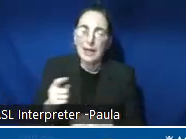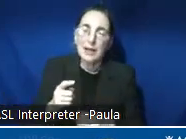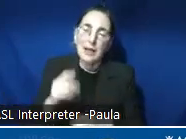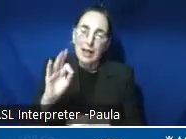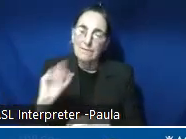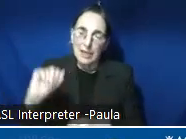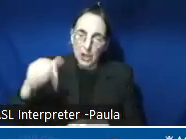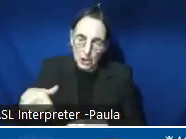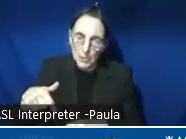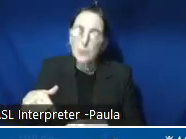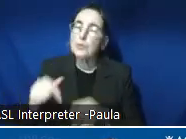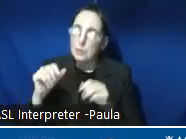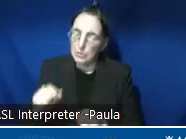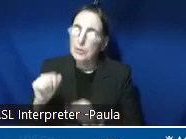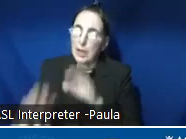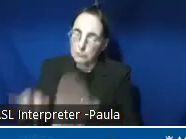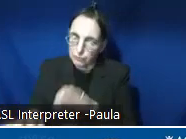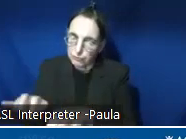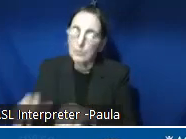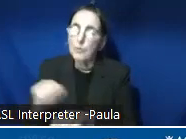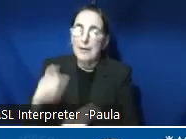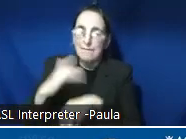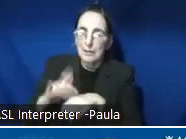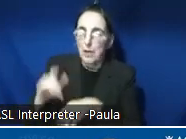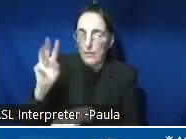as needed, so be sure to check them as you are preparing